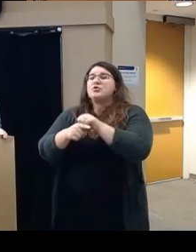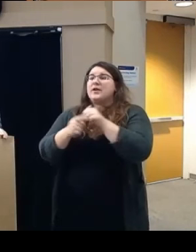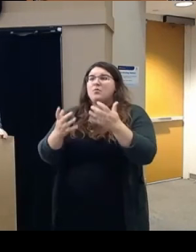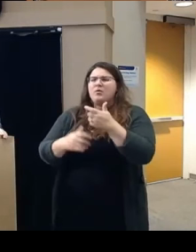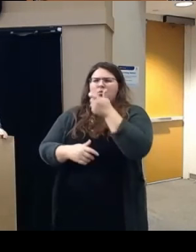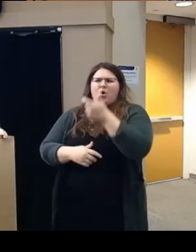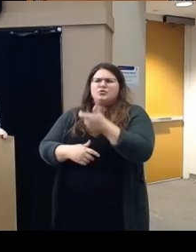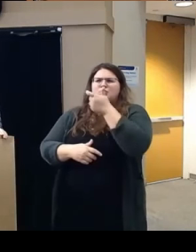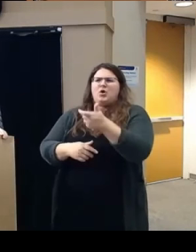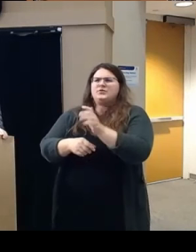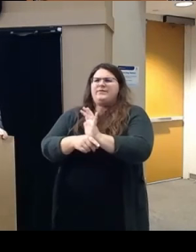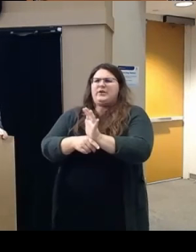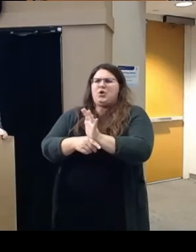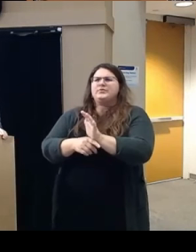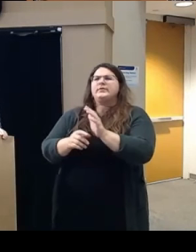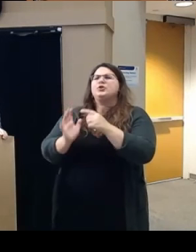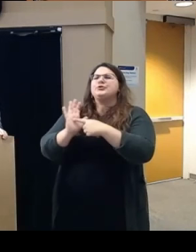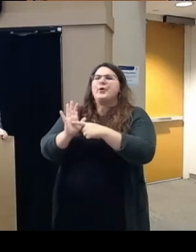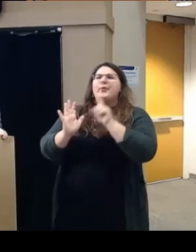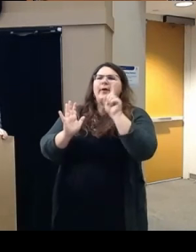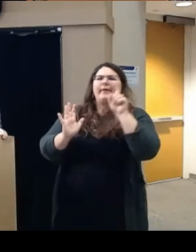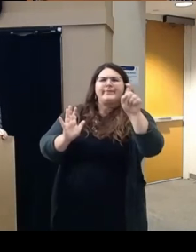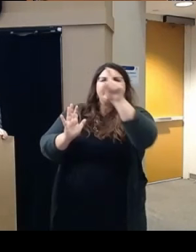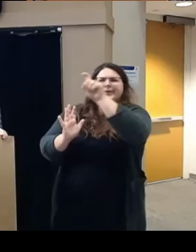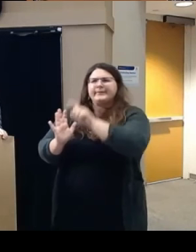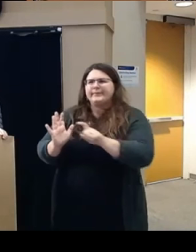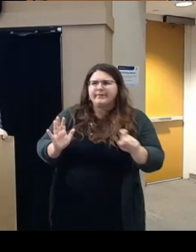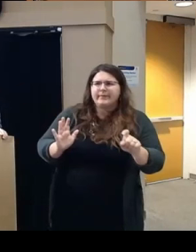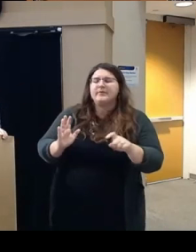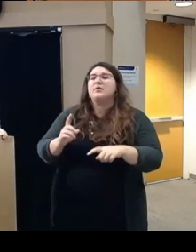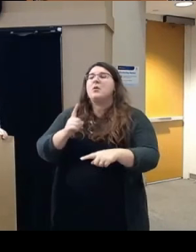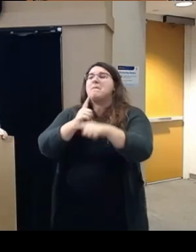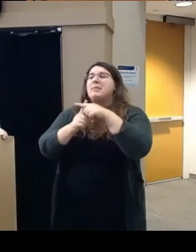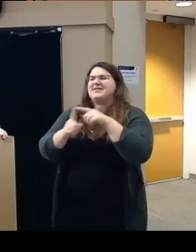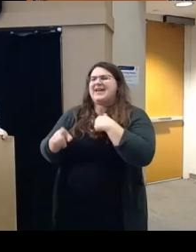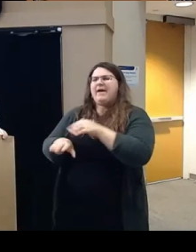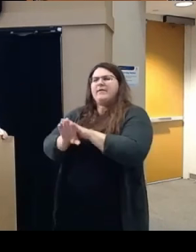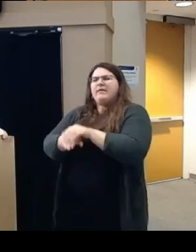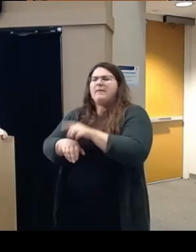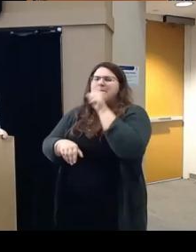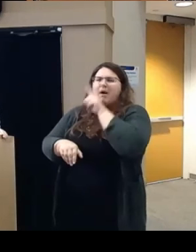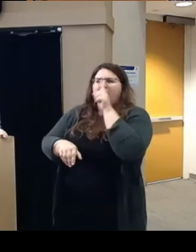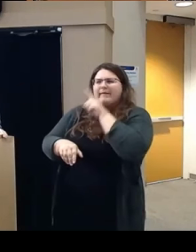also going to be a playground a ailable which is essentially a fake epic setup um and anyone